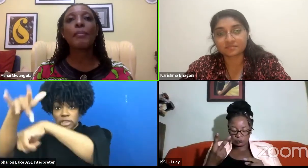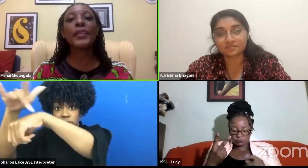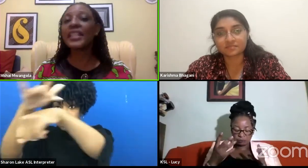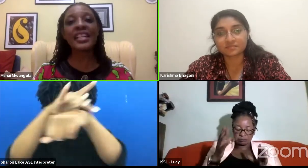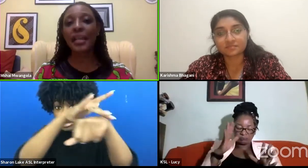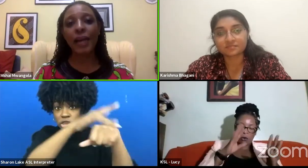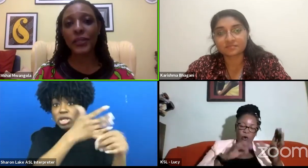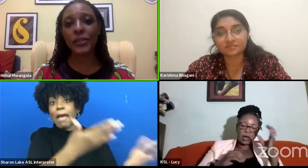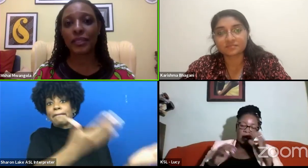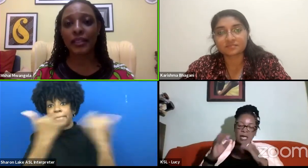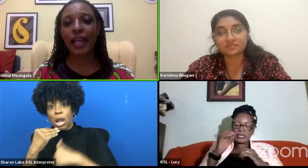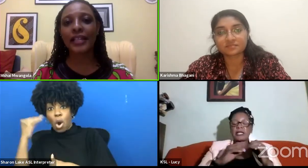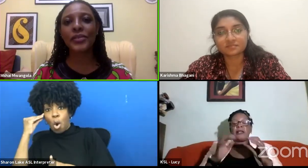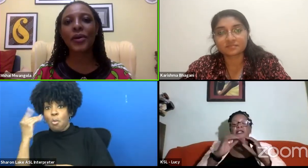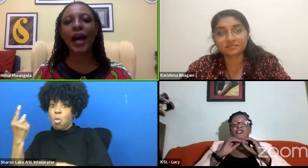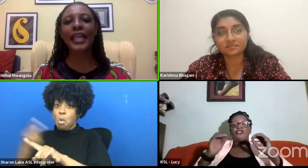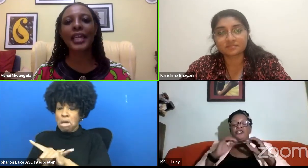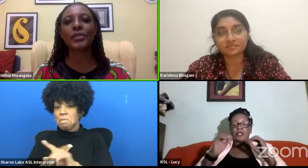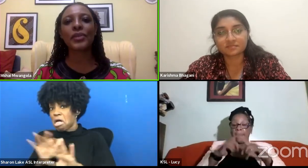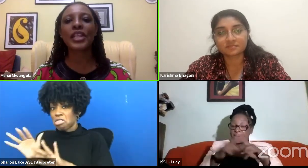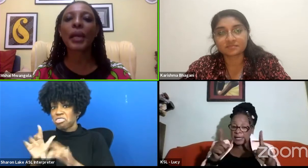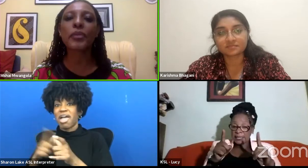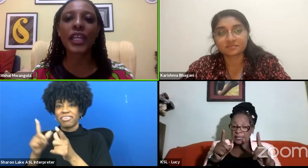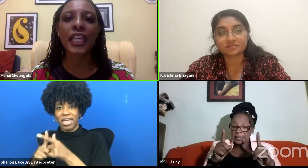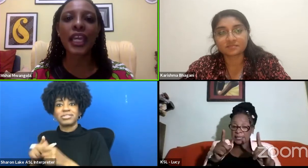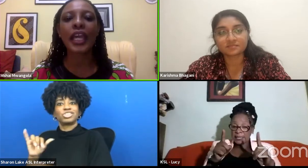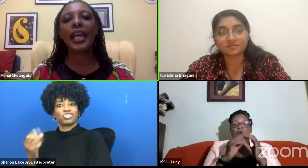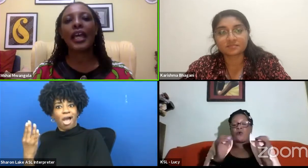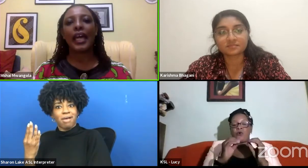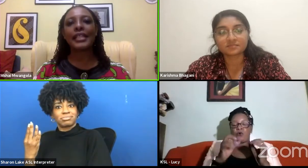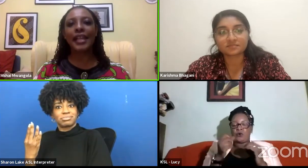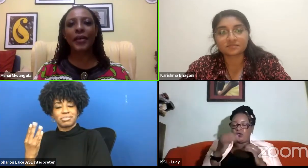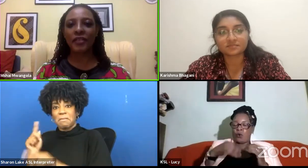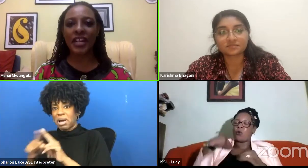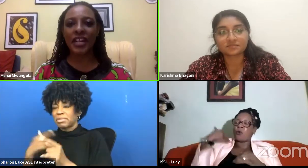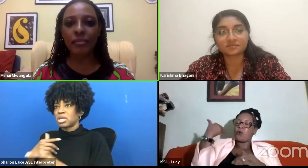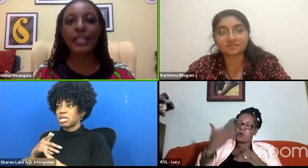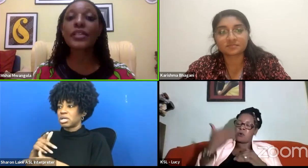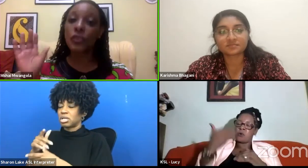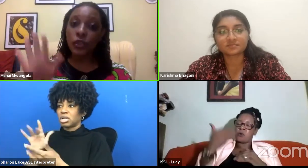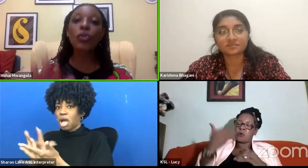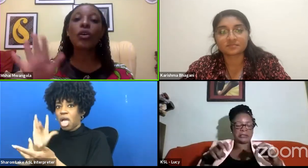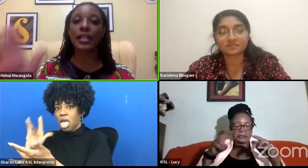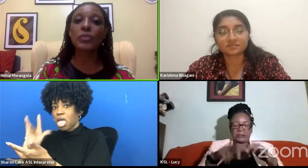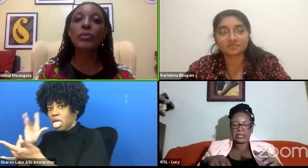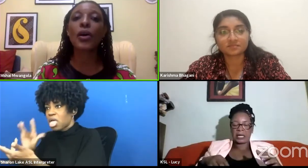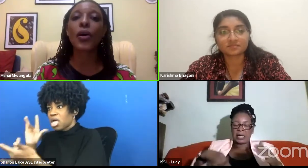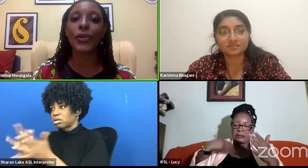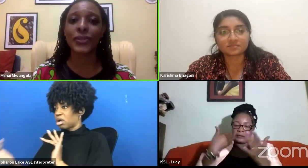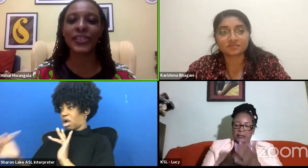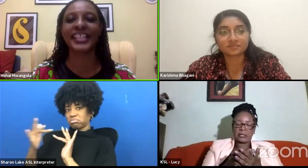but they didn't get back to me. And I kept checking until I got a very clear message of don't call us, we'll call you.